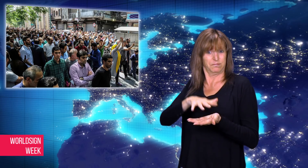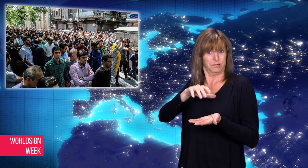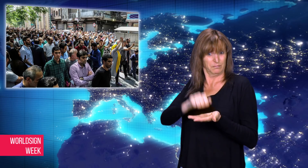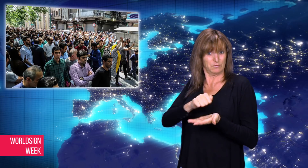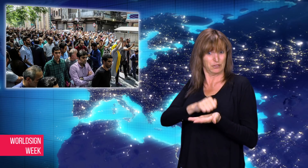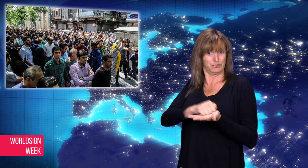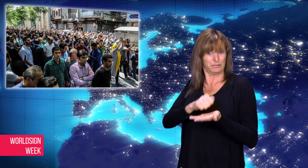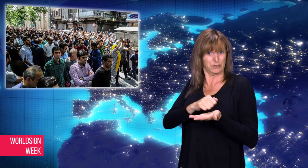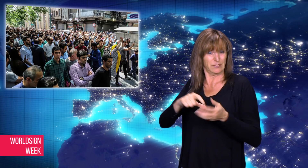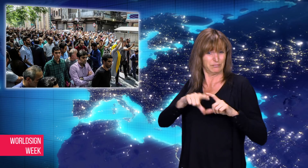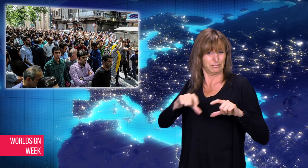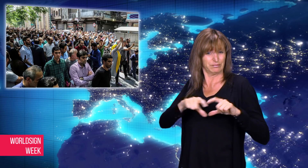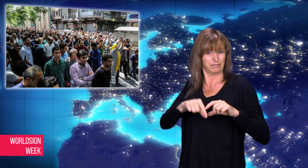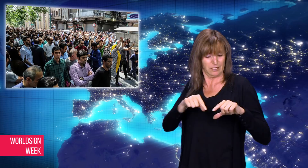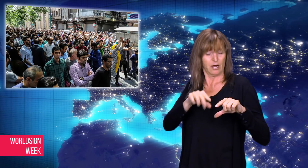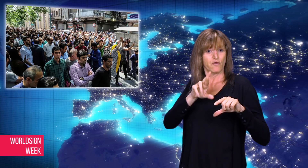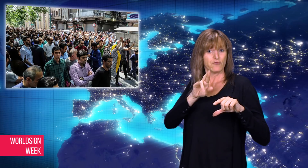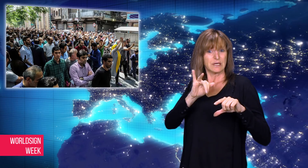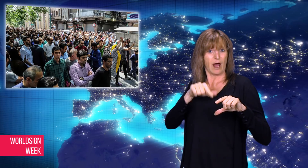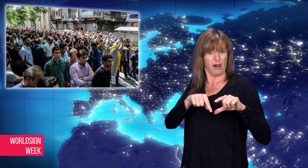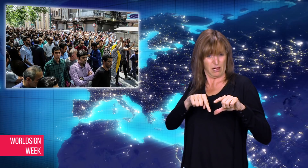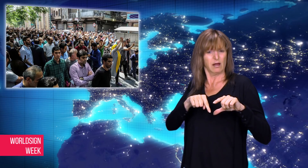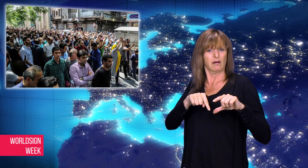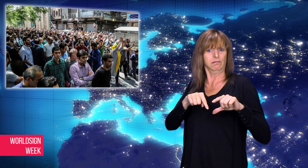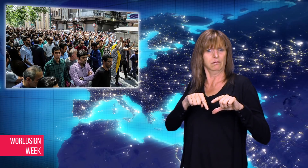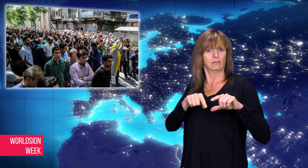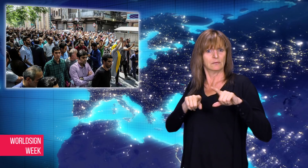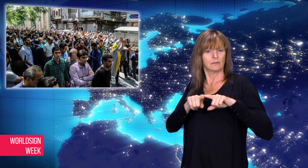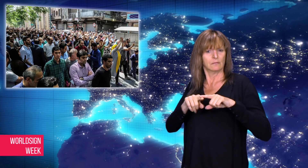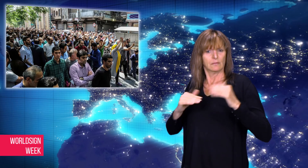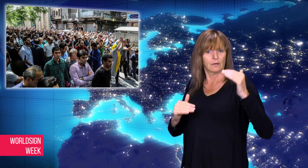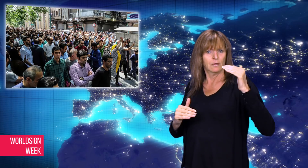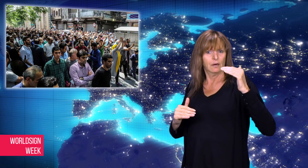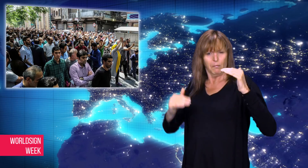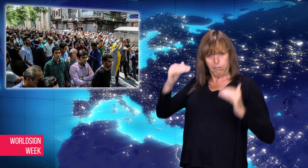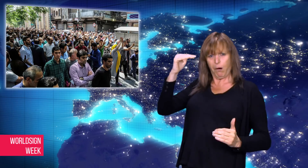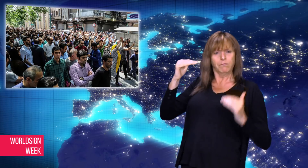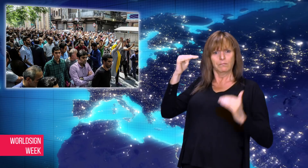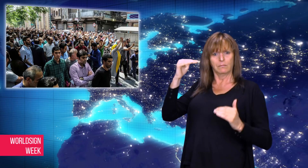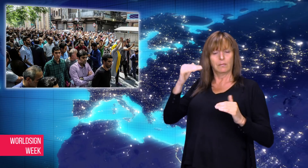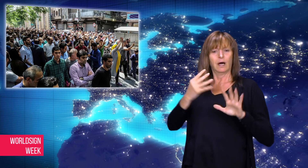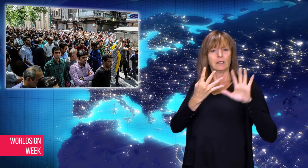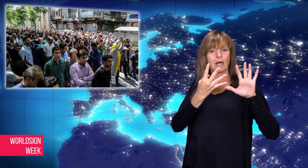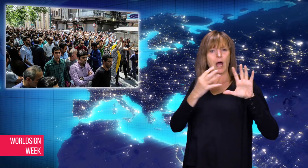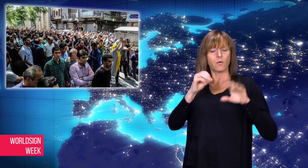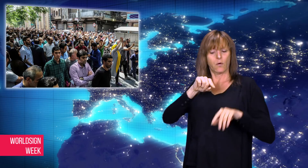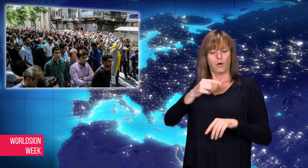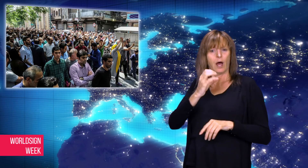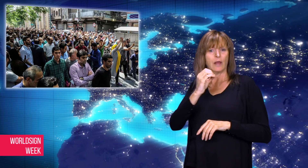USD, from a previous level of 45,000